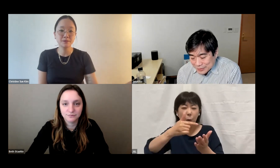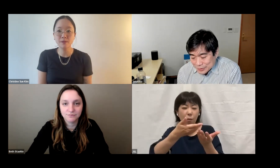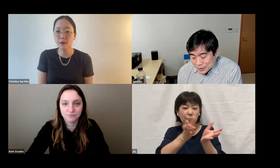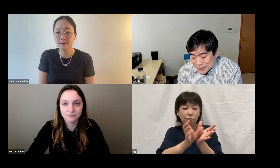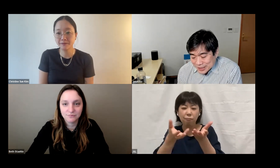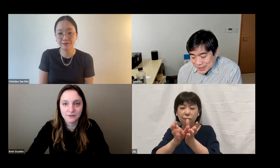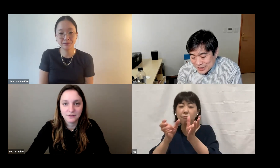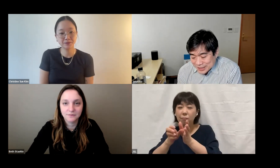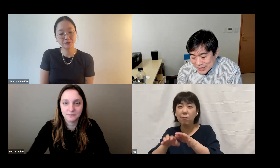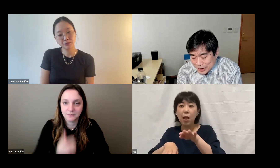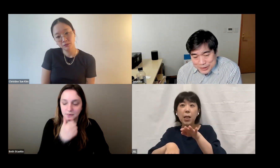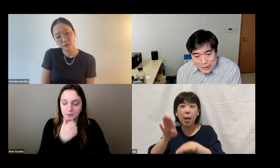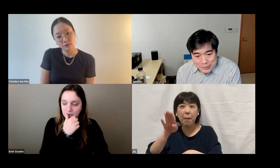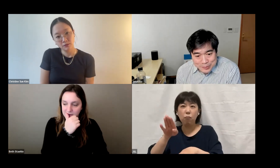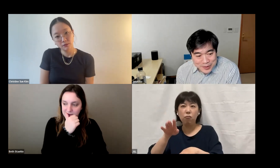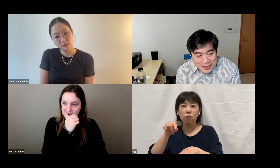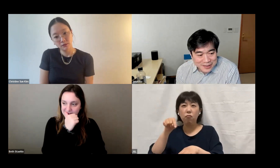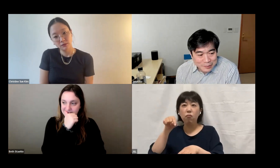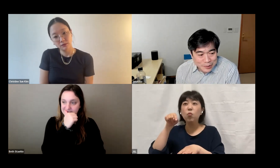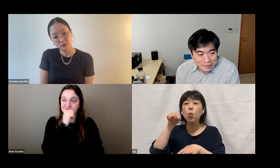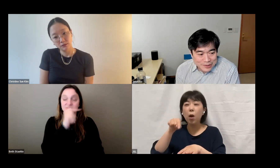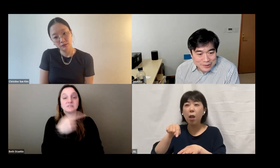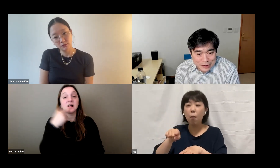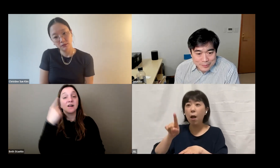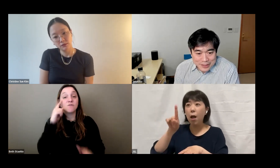for autism we often talk about